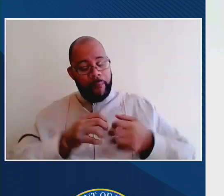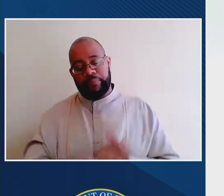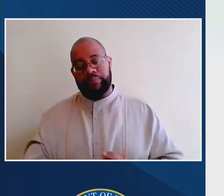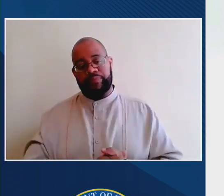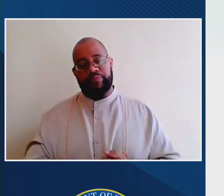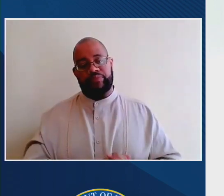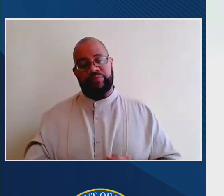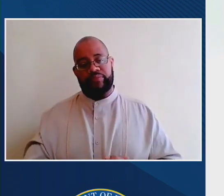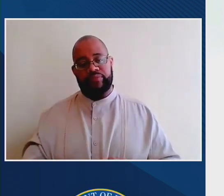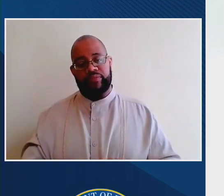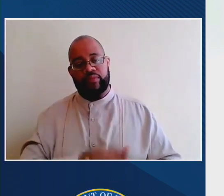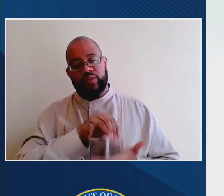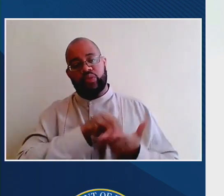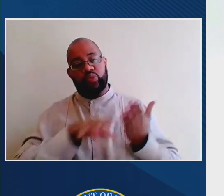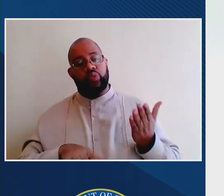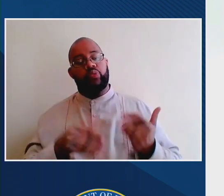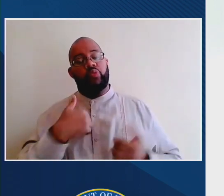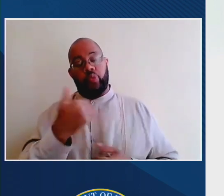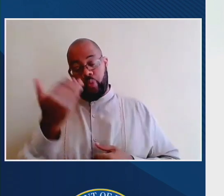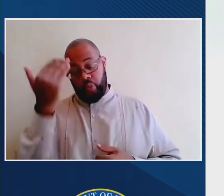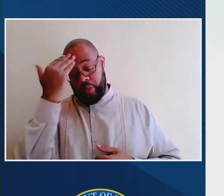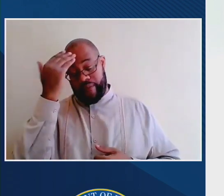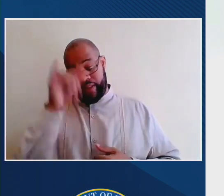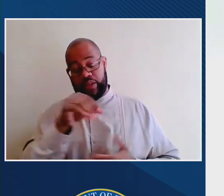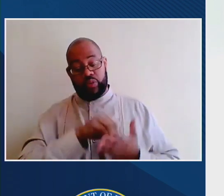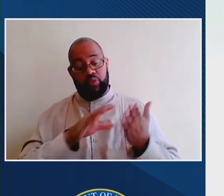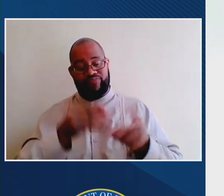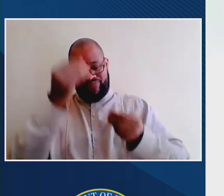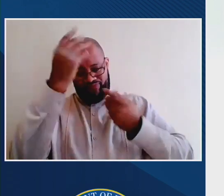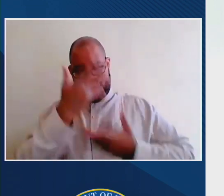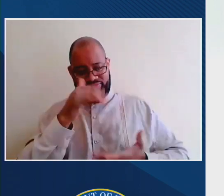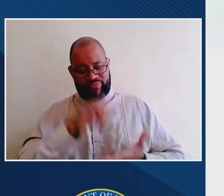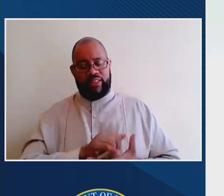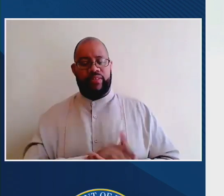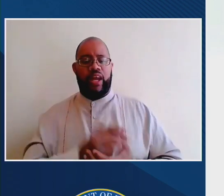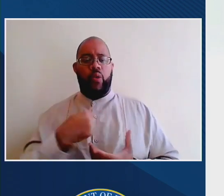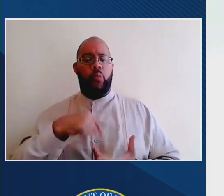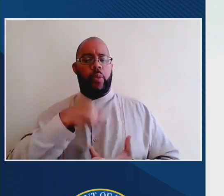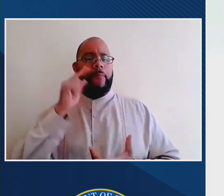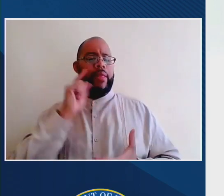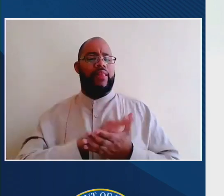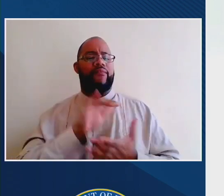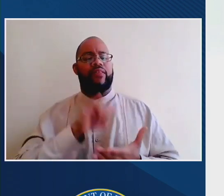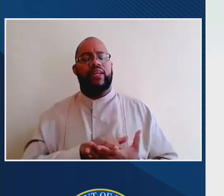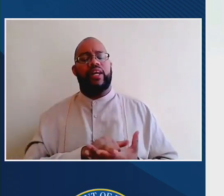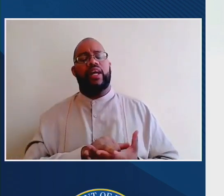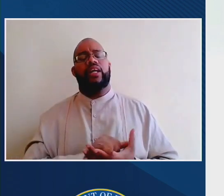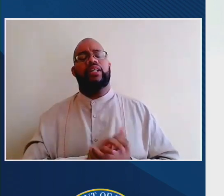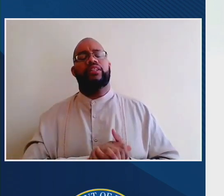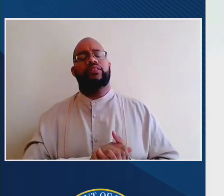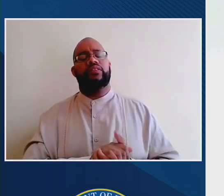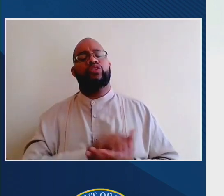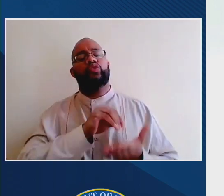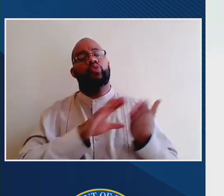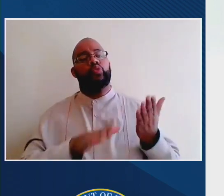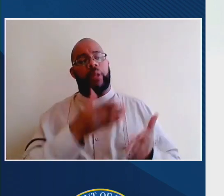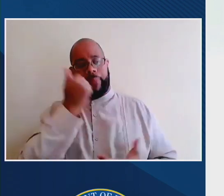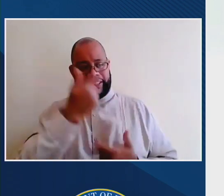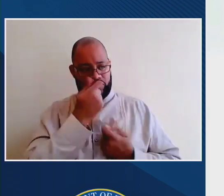students we are aware of those the students have informed us of it and we believe that it would be in the student's interest for the funds to come into the